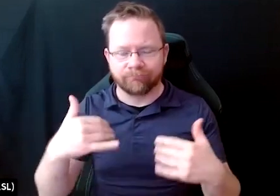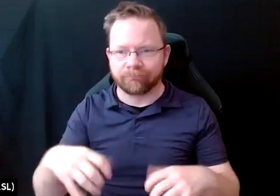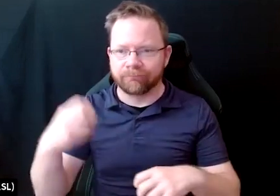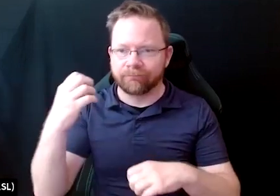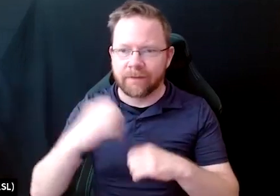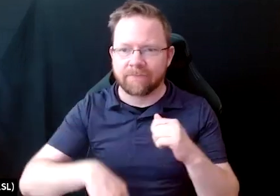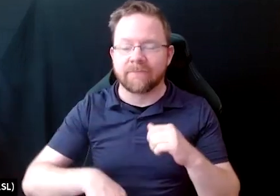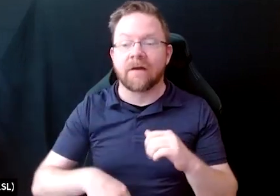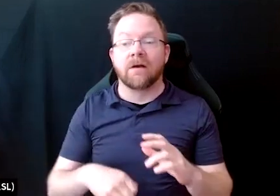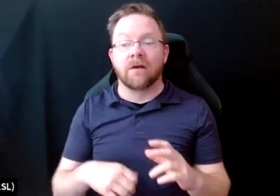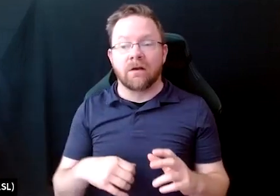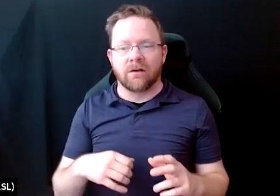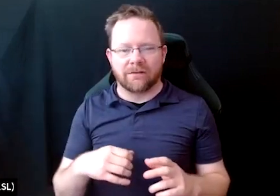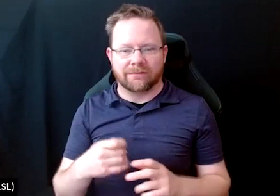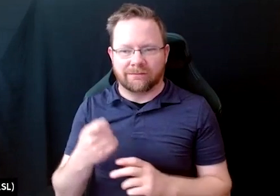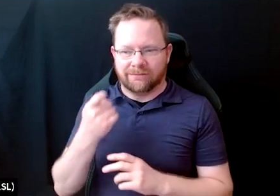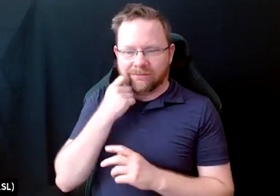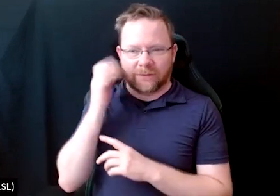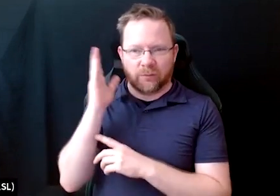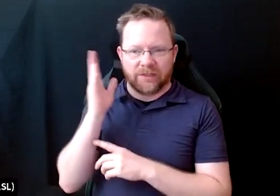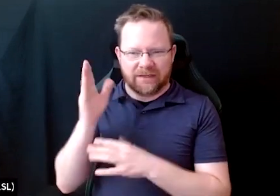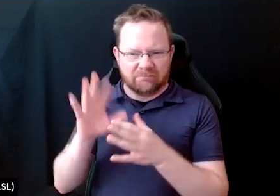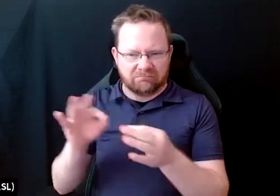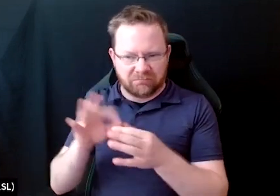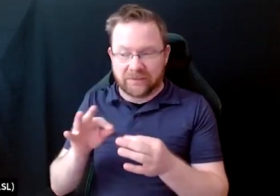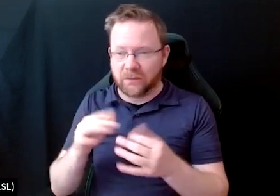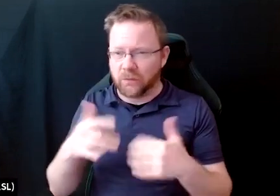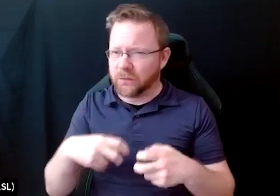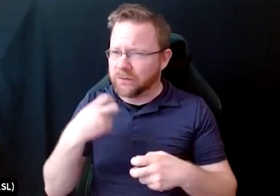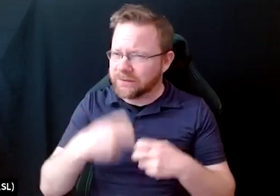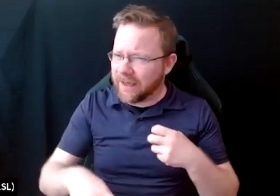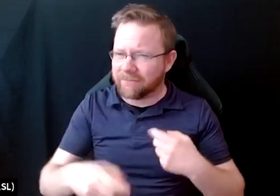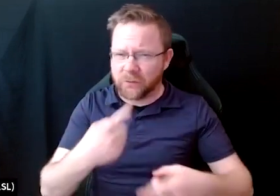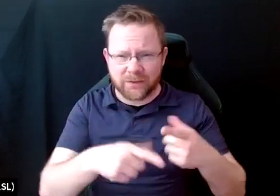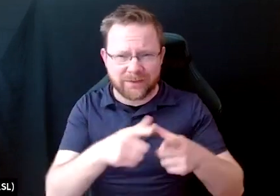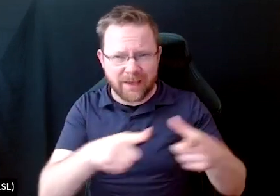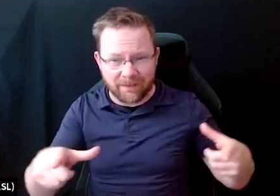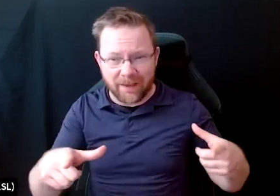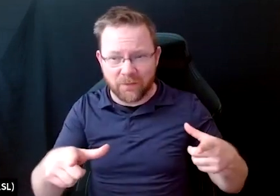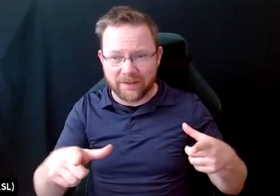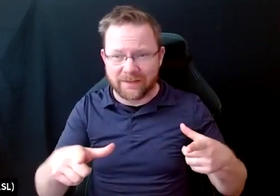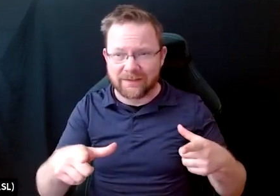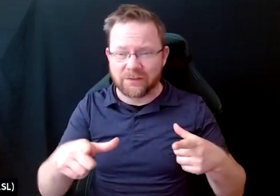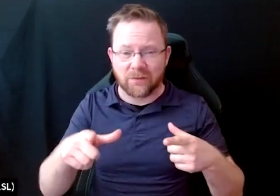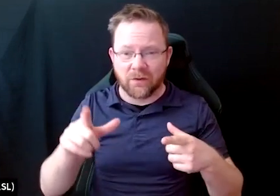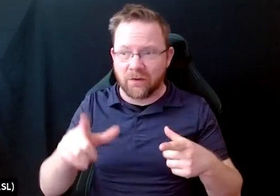This was discussed in the previous presentation, how hard it is to do sign language with a buoyant space suite,